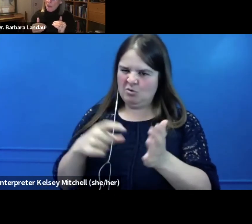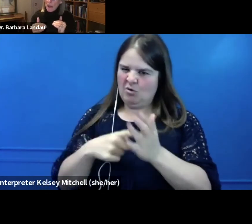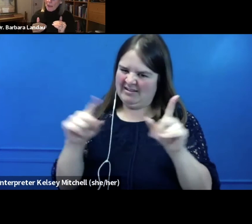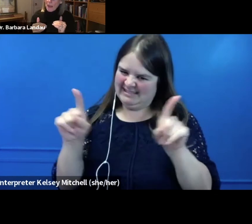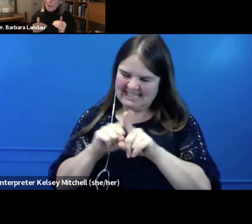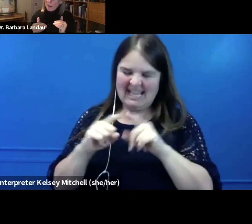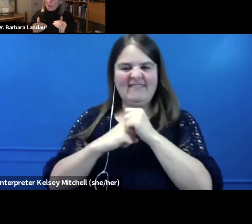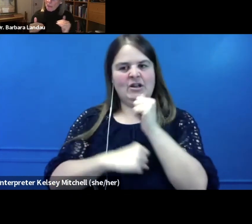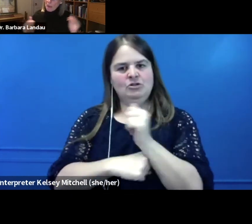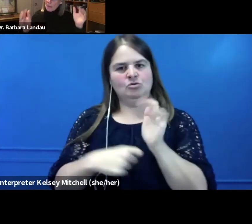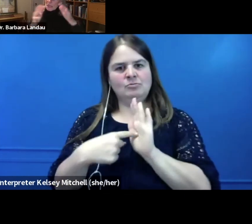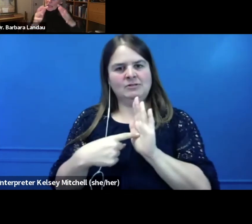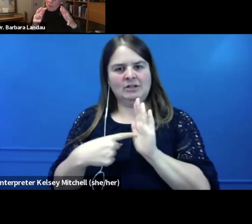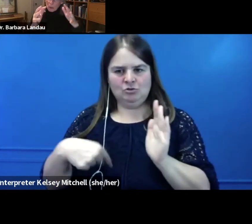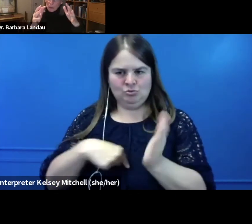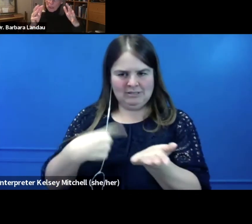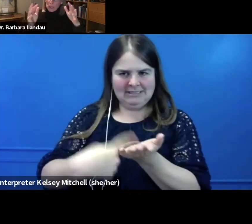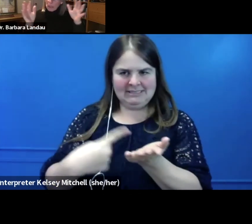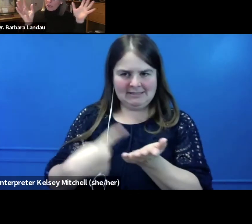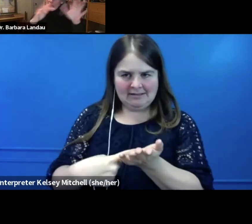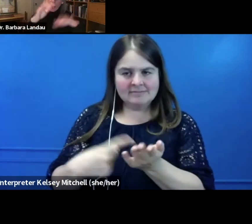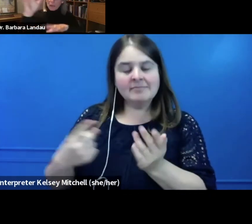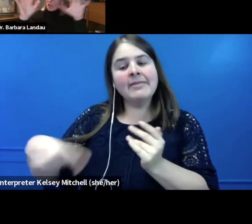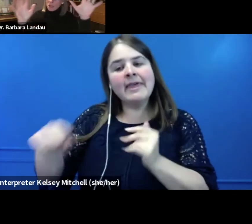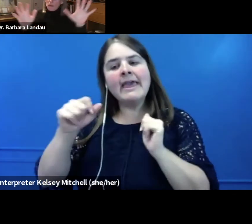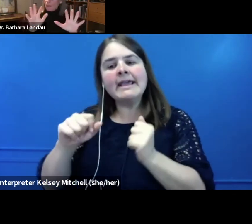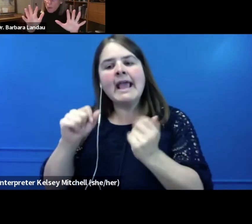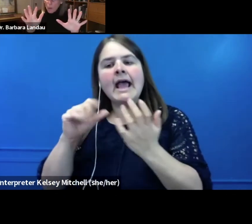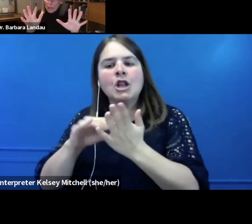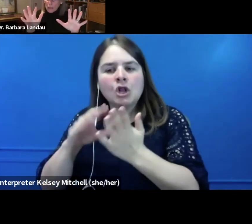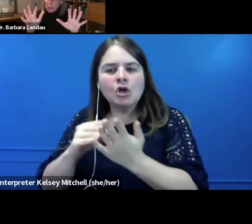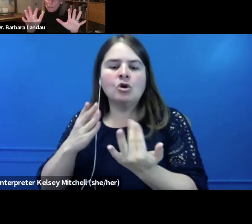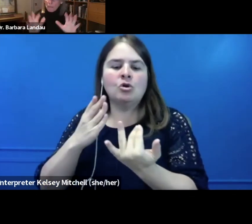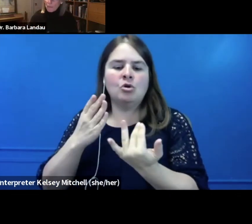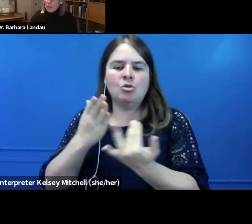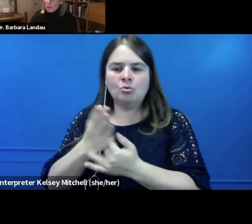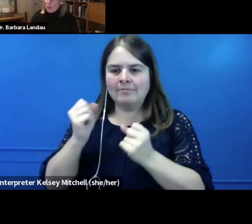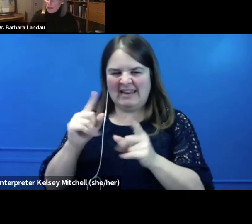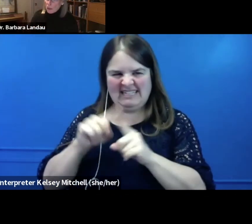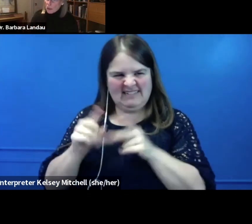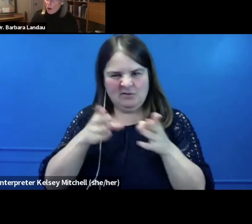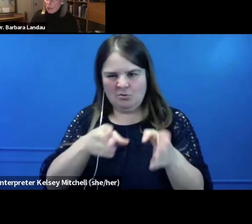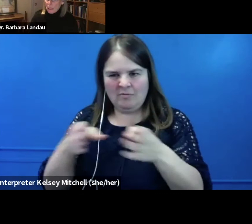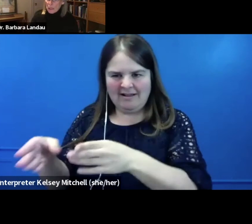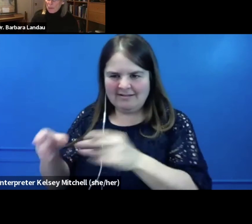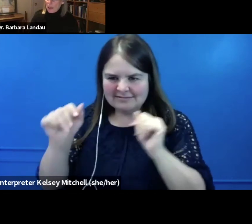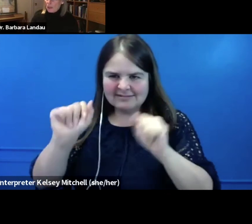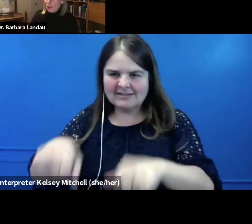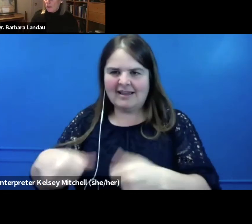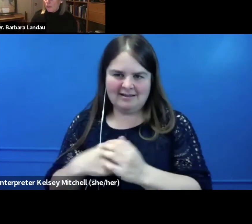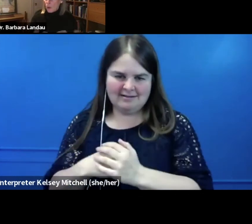and they might but they might be assembled in a lot of lots of different ways